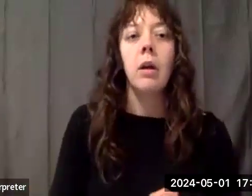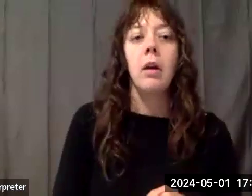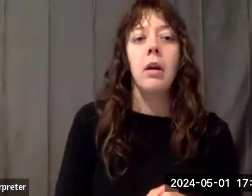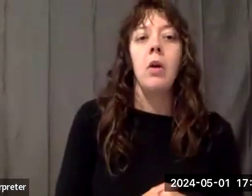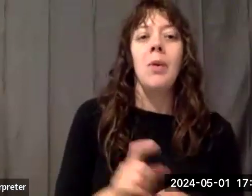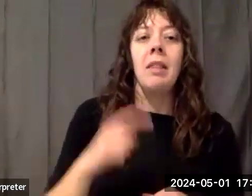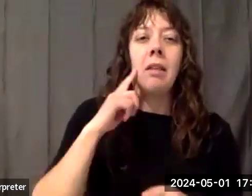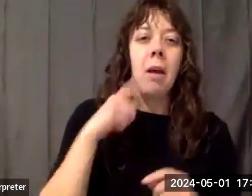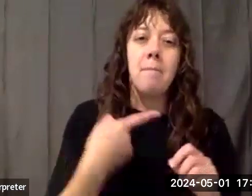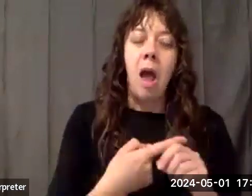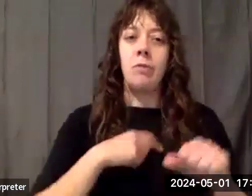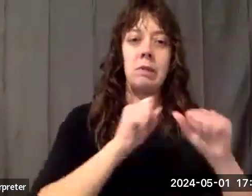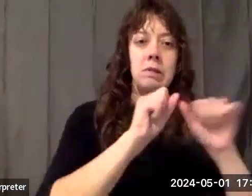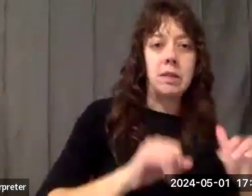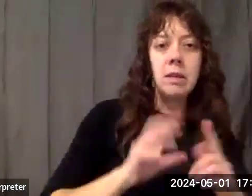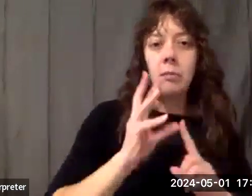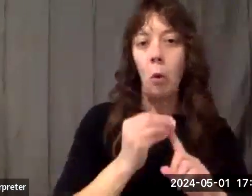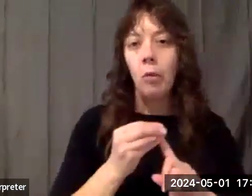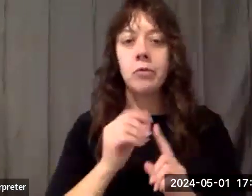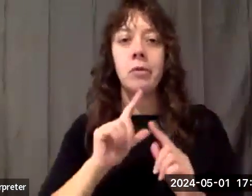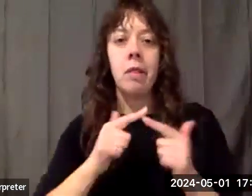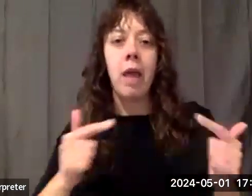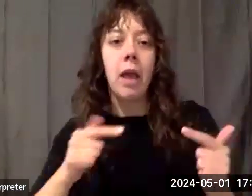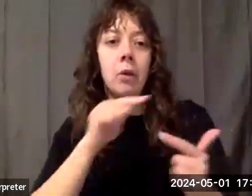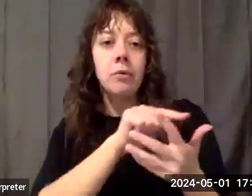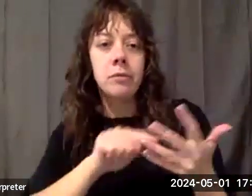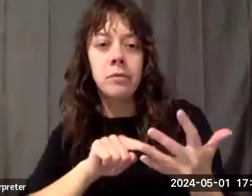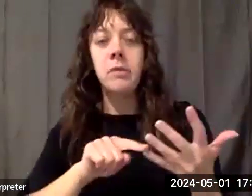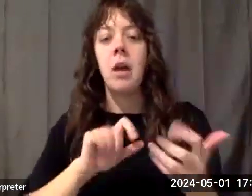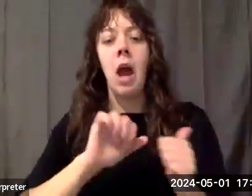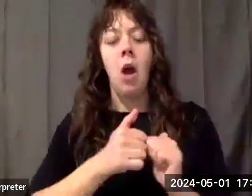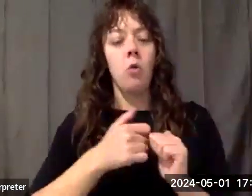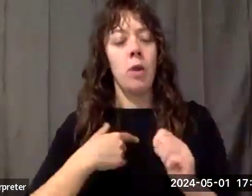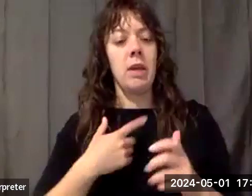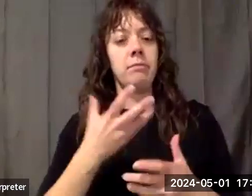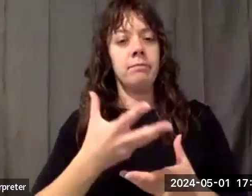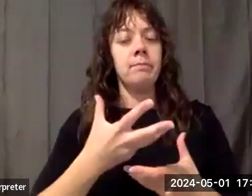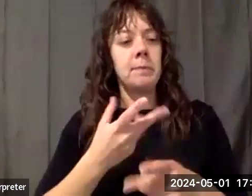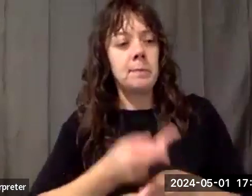and take care, take charge of the lead, the licensing process from our end, we knew at the time